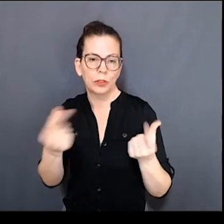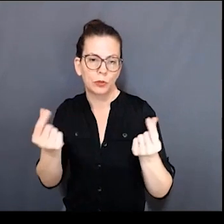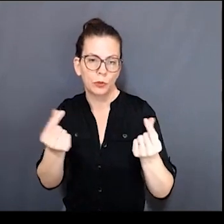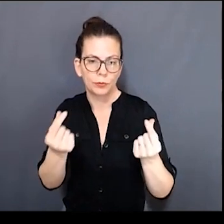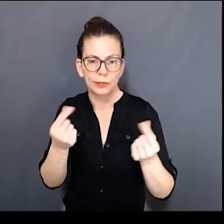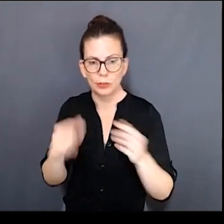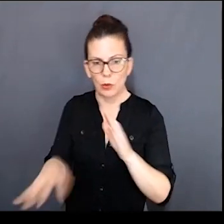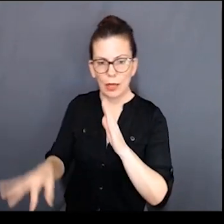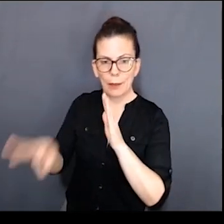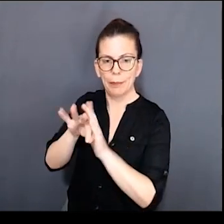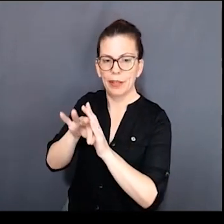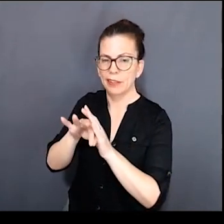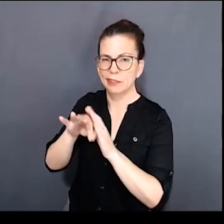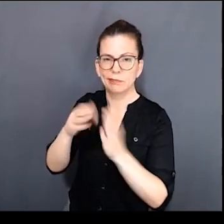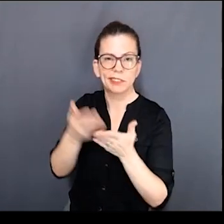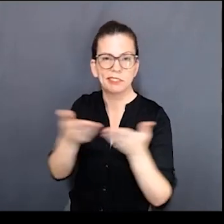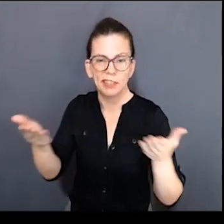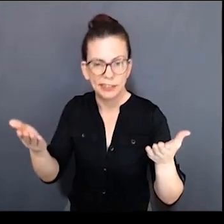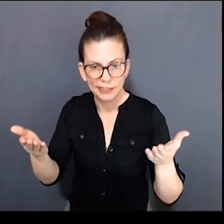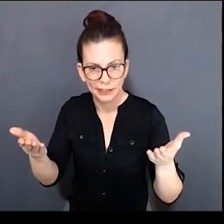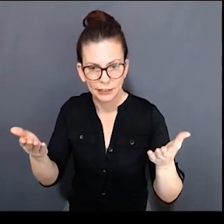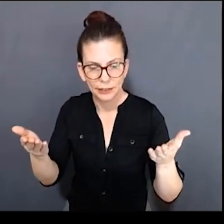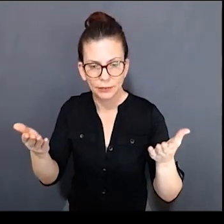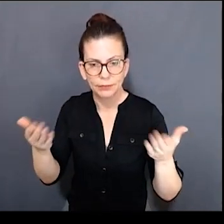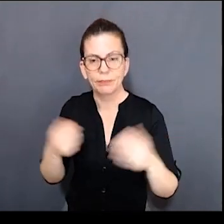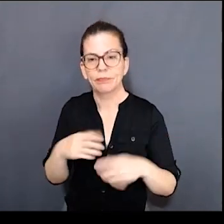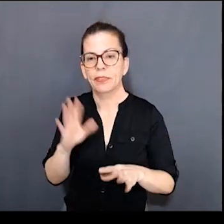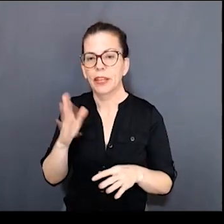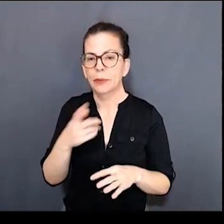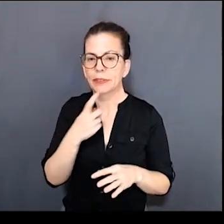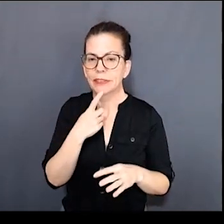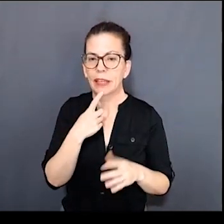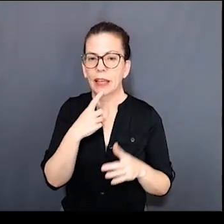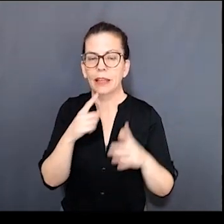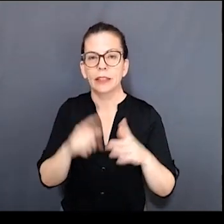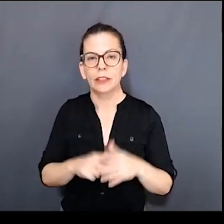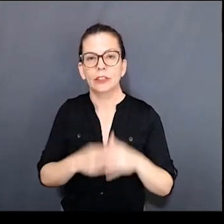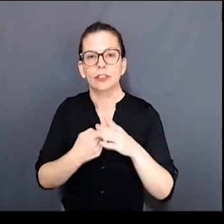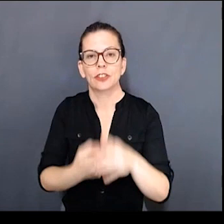So I'm going to select a device and I'm going to say start a session.